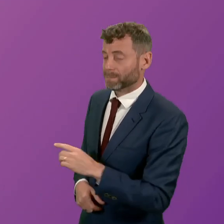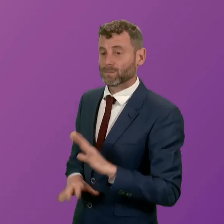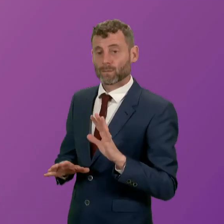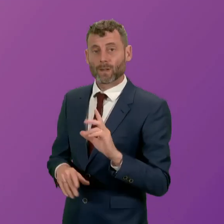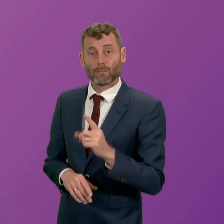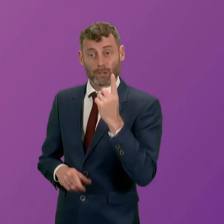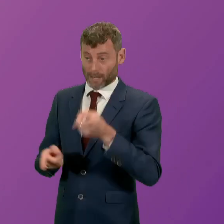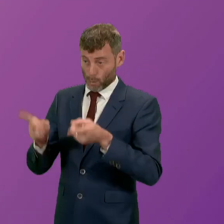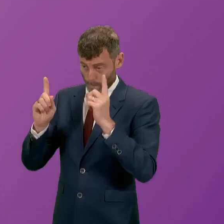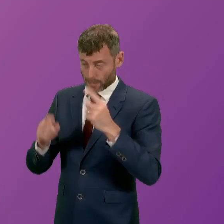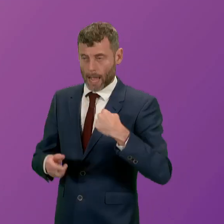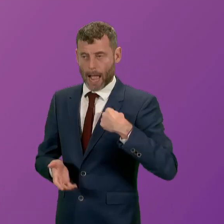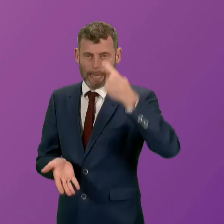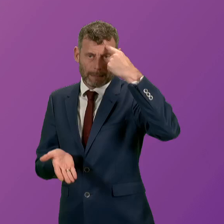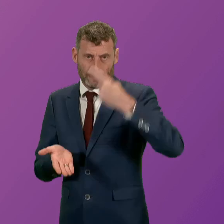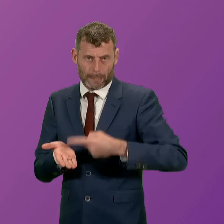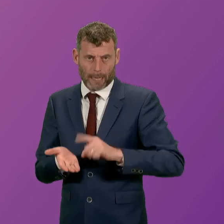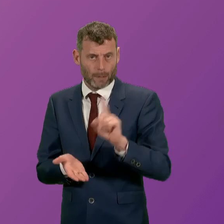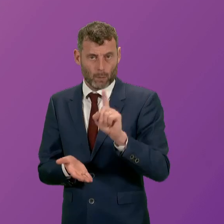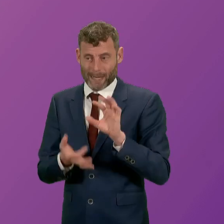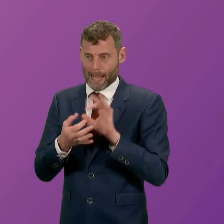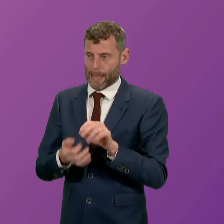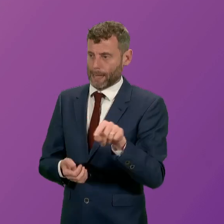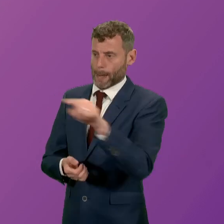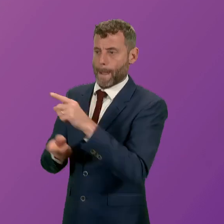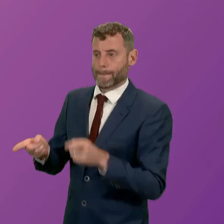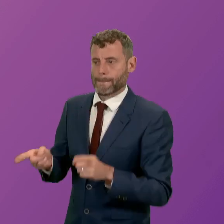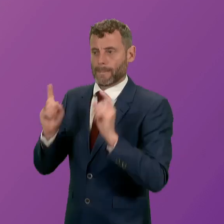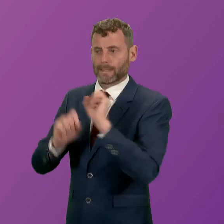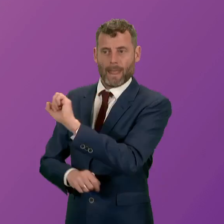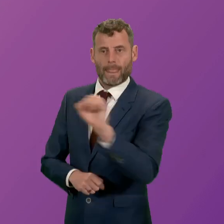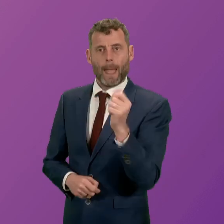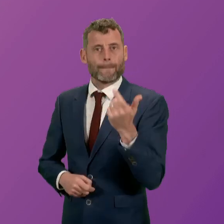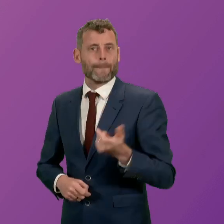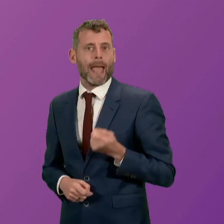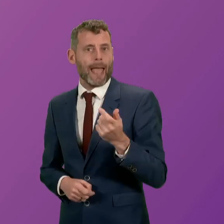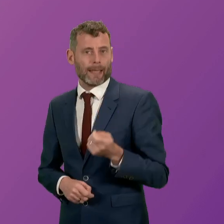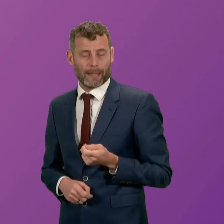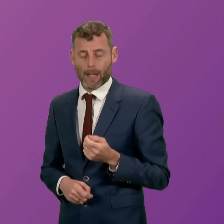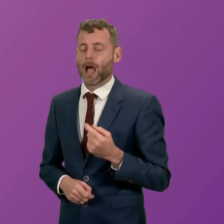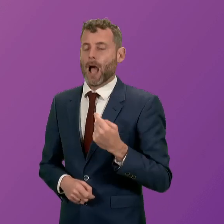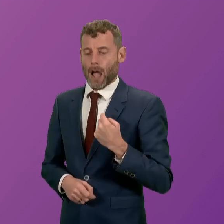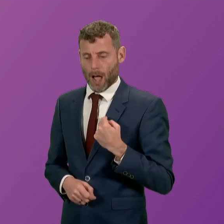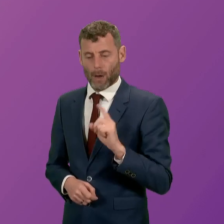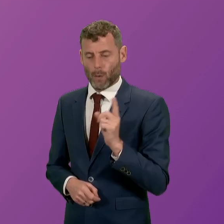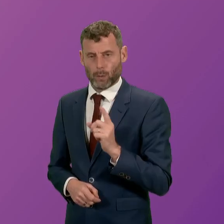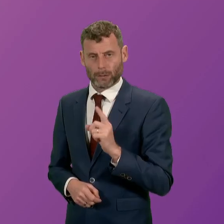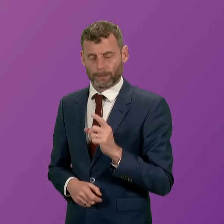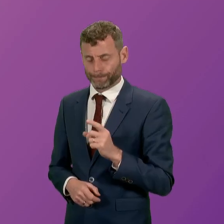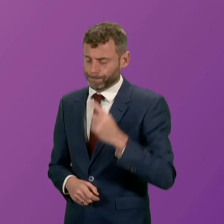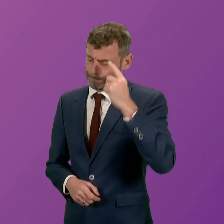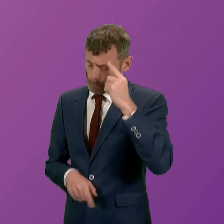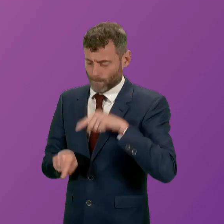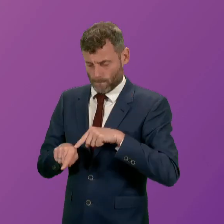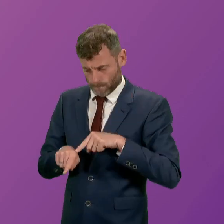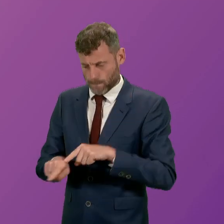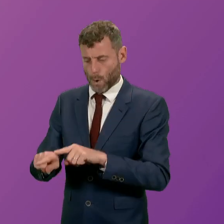What I decided to do about ministerial pay was to apply the approach that pertained